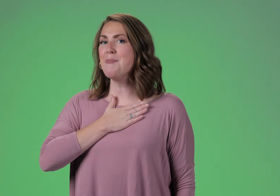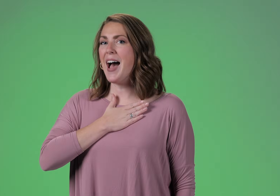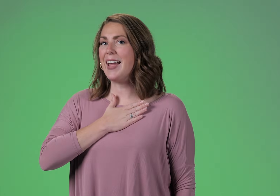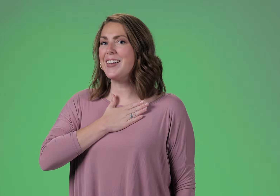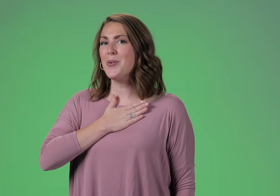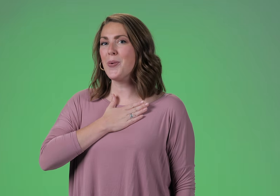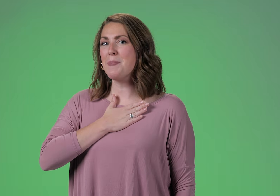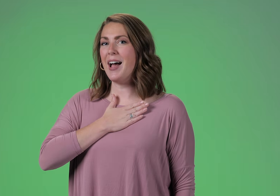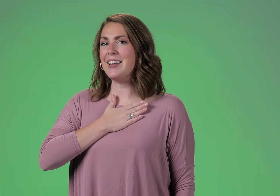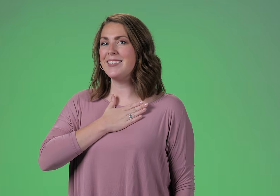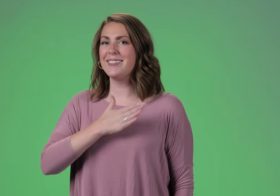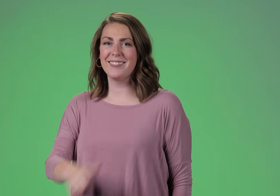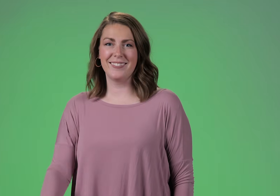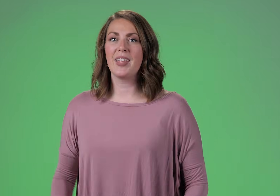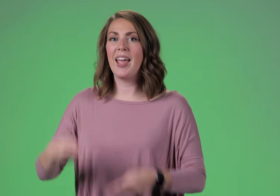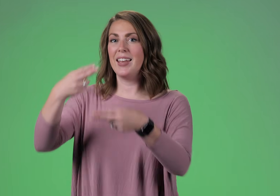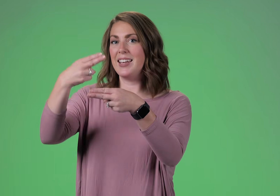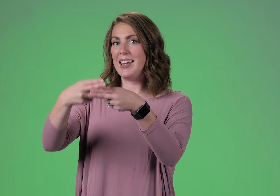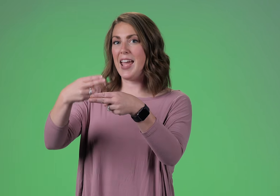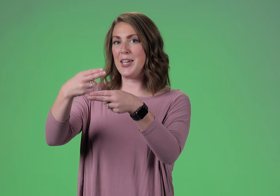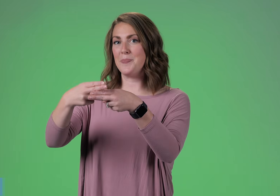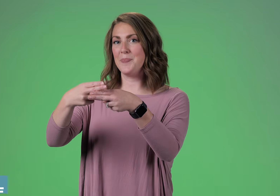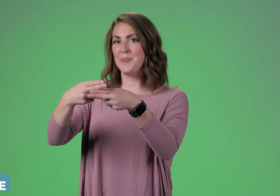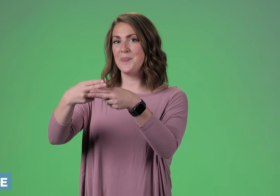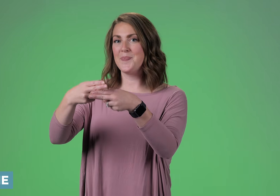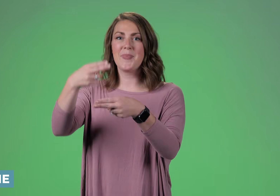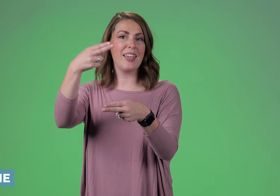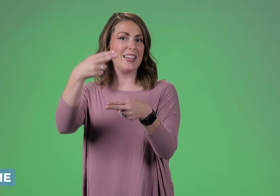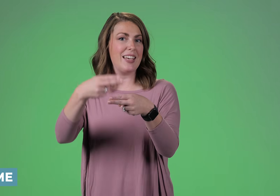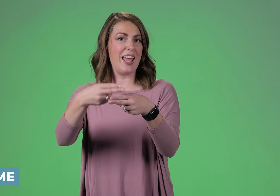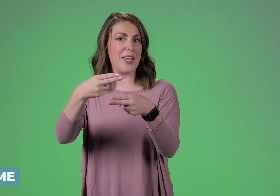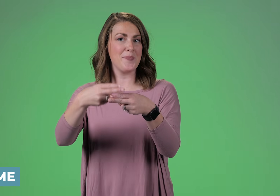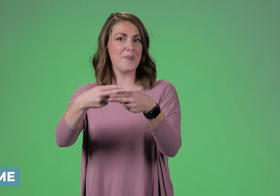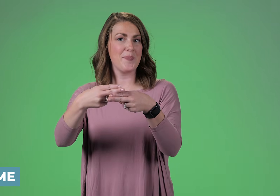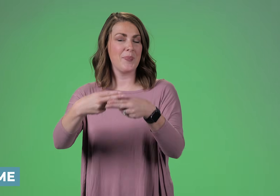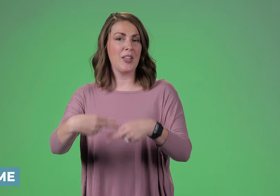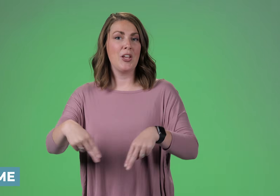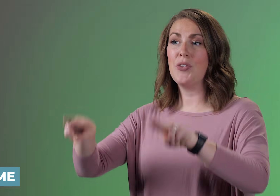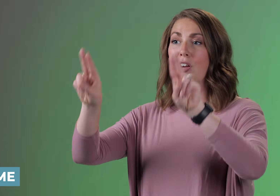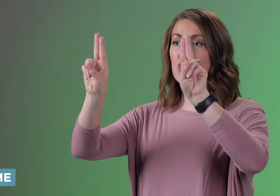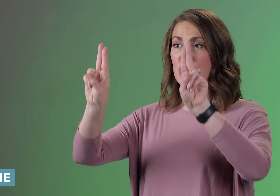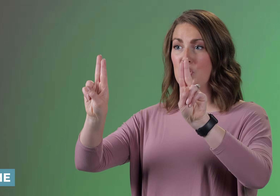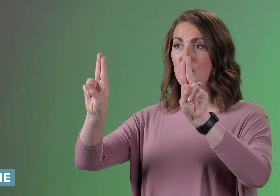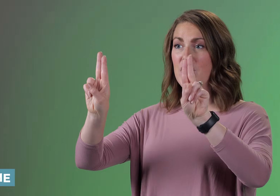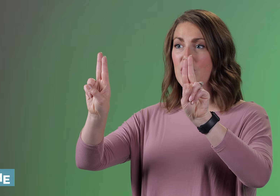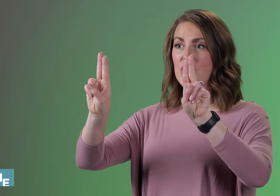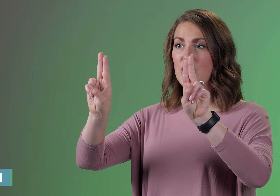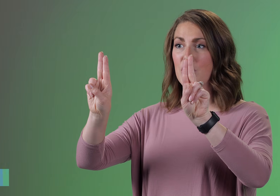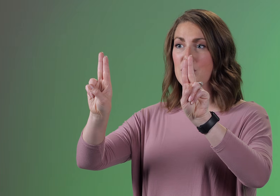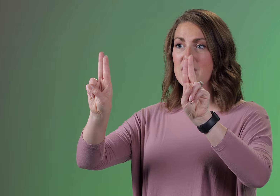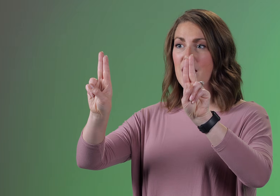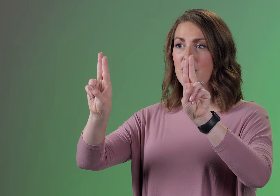MY or MINE NAME NAME You've got your two fingers close together